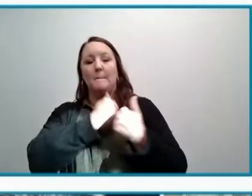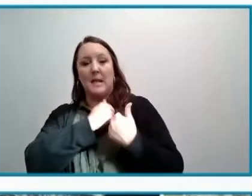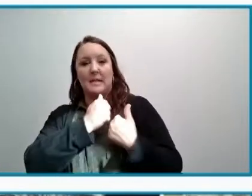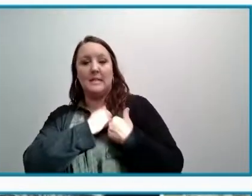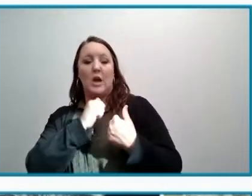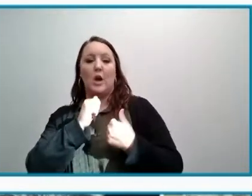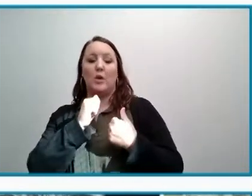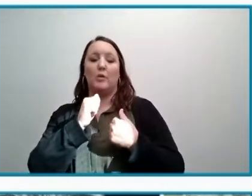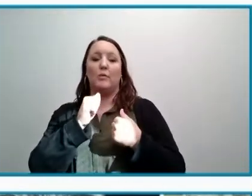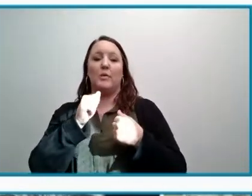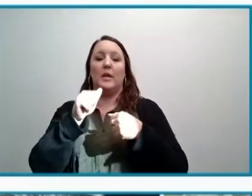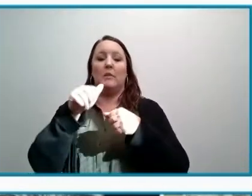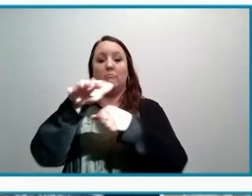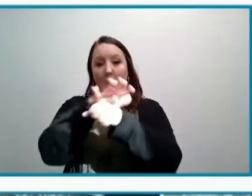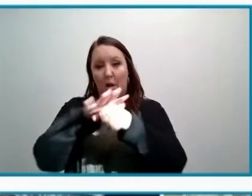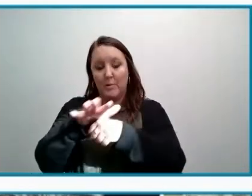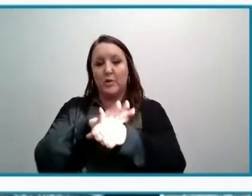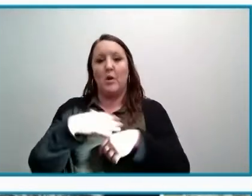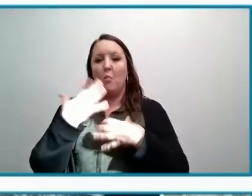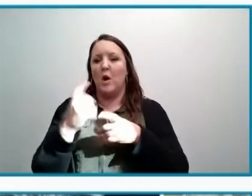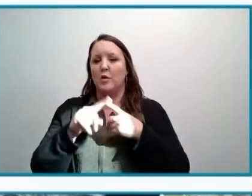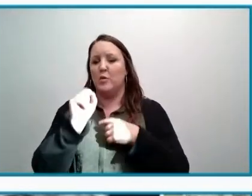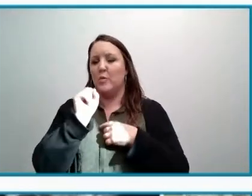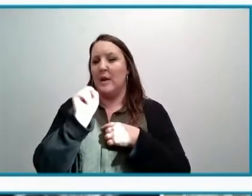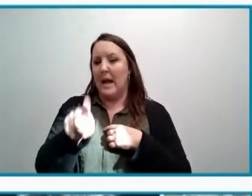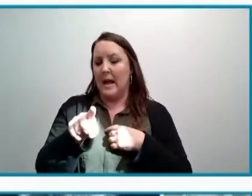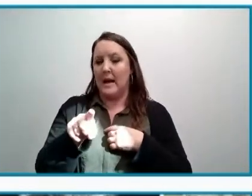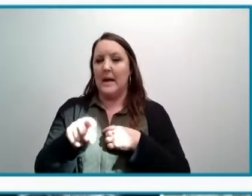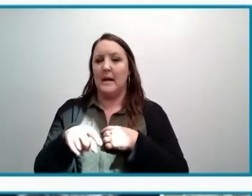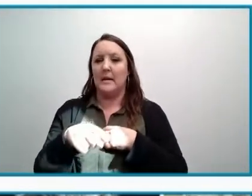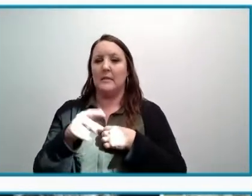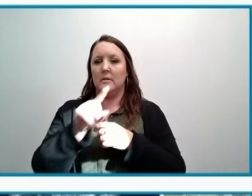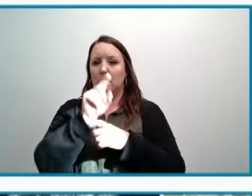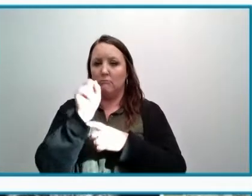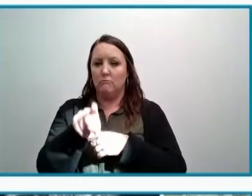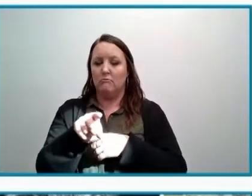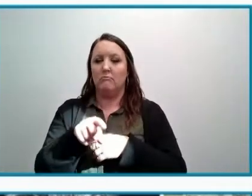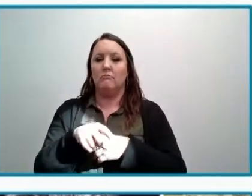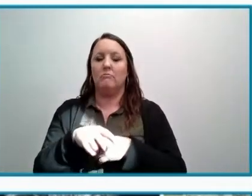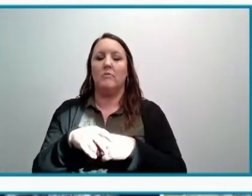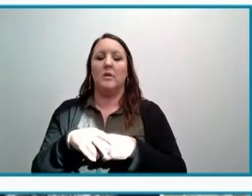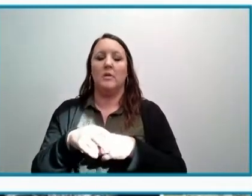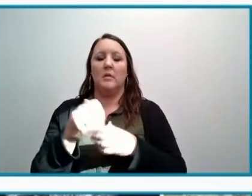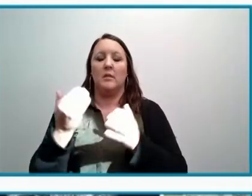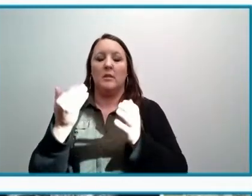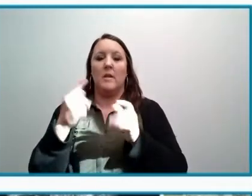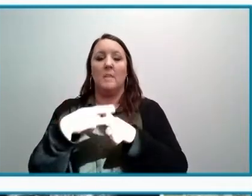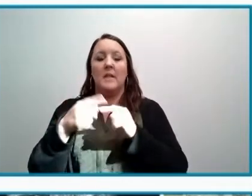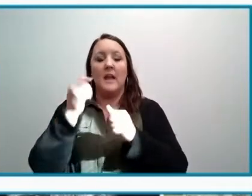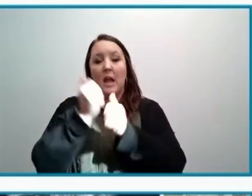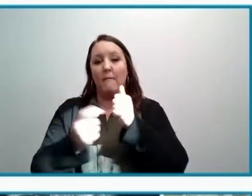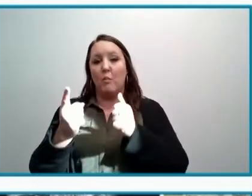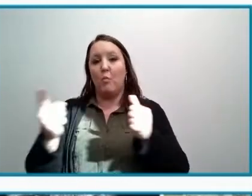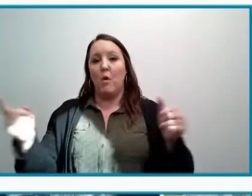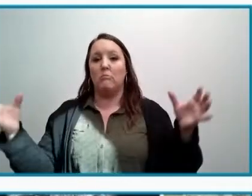So I wanna ask just one more quick question and then bring everyone back in for a bit more conversation. But Charlie,